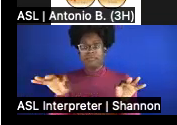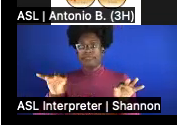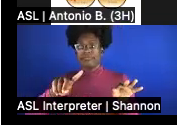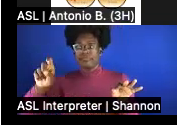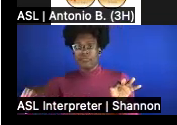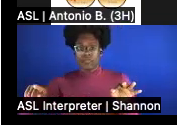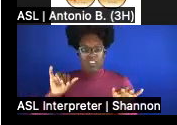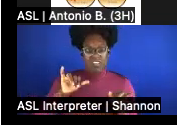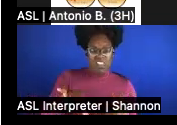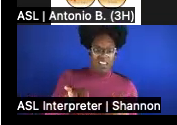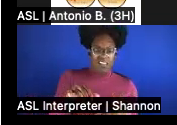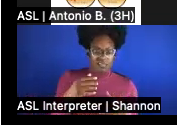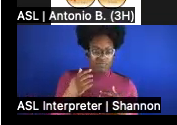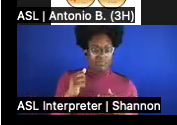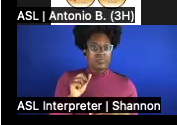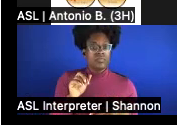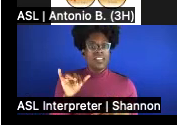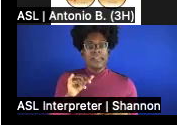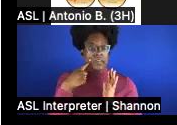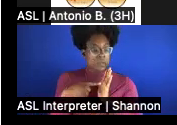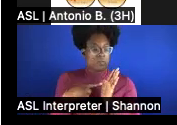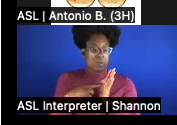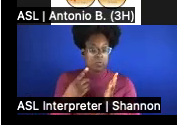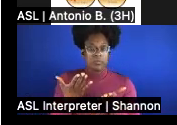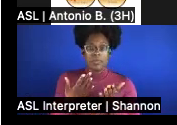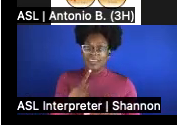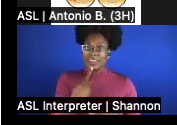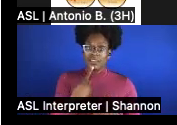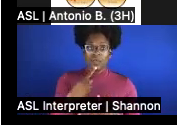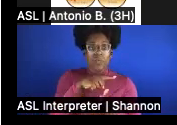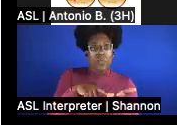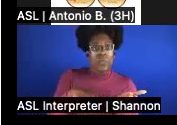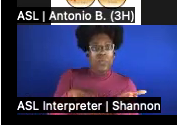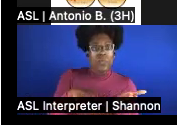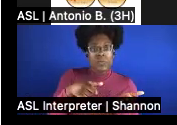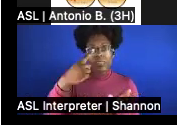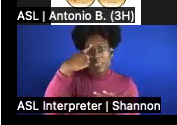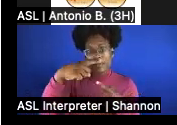think about reorganizing this paragraph?" On the telling side, those started with edits, where